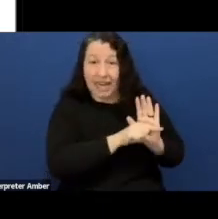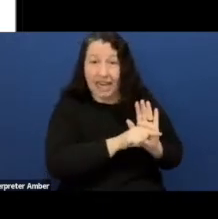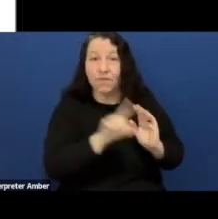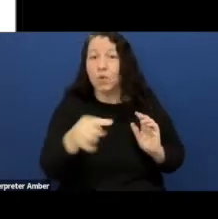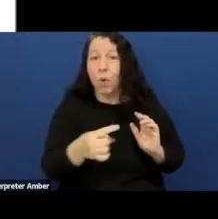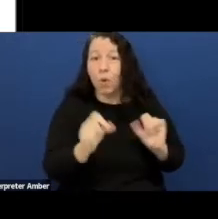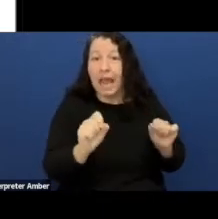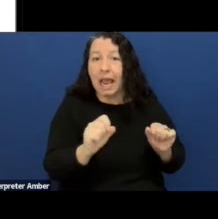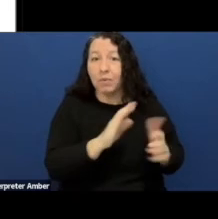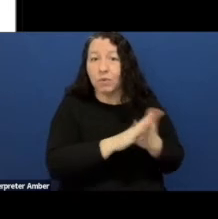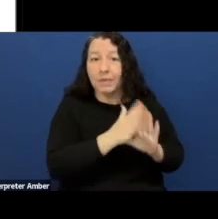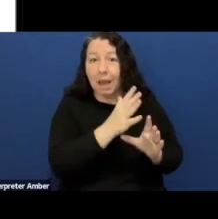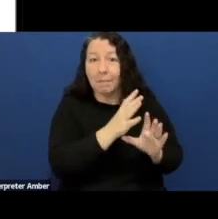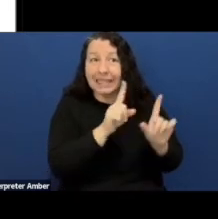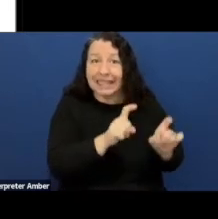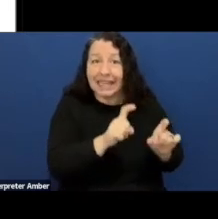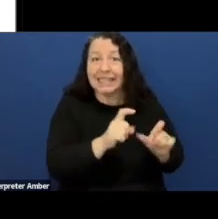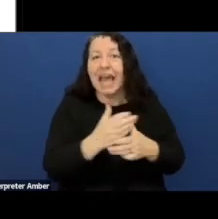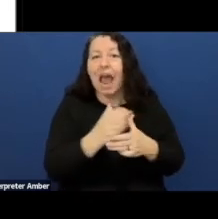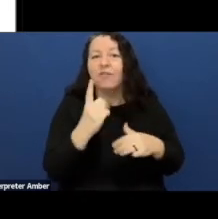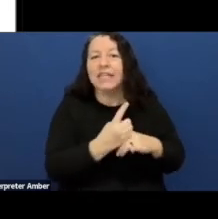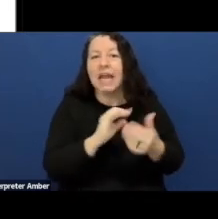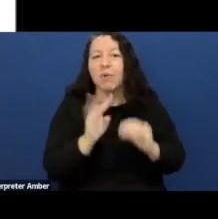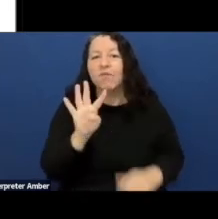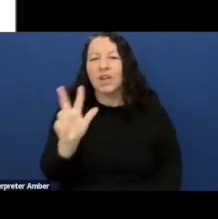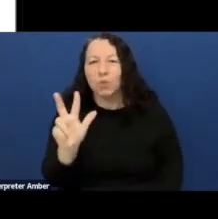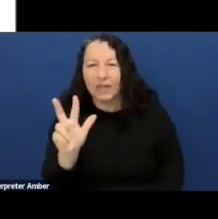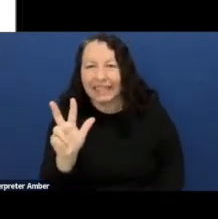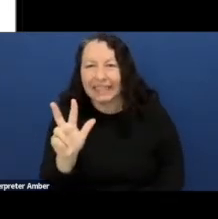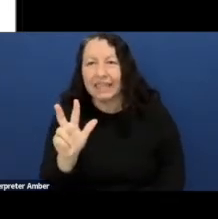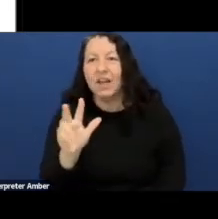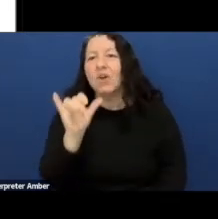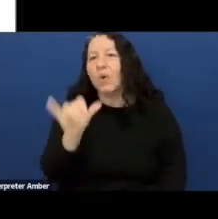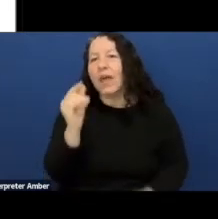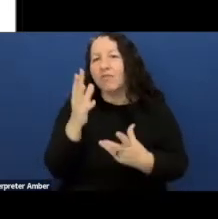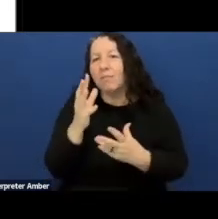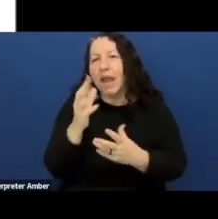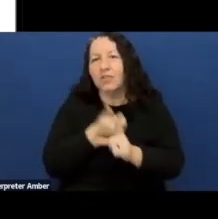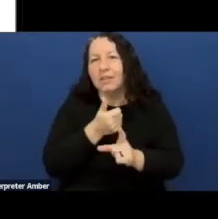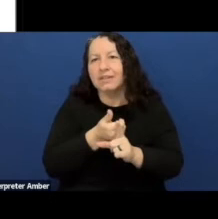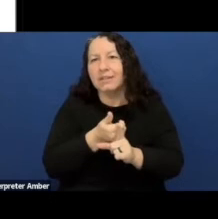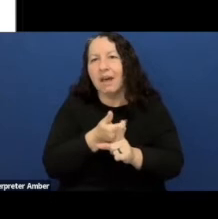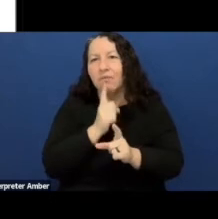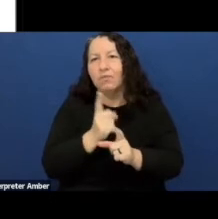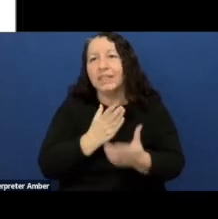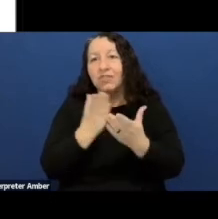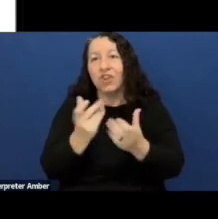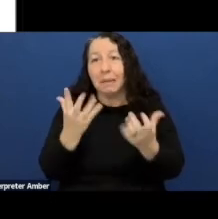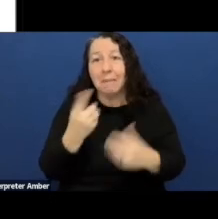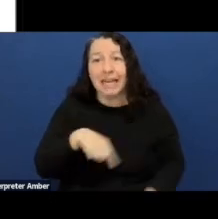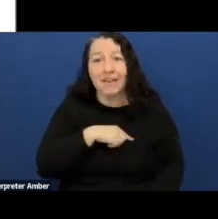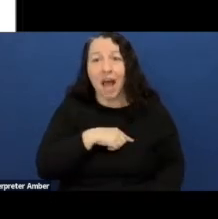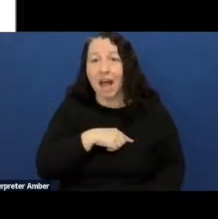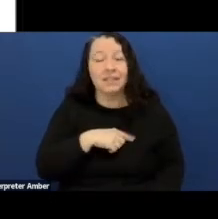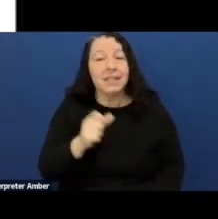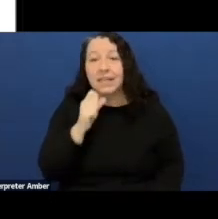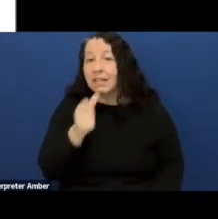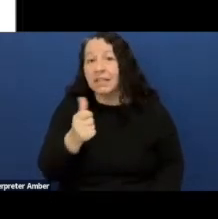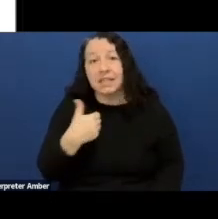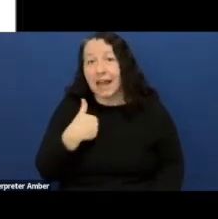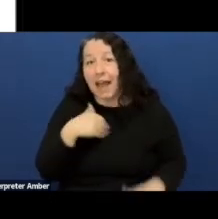the PCR negative cohort was only able to get tested on average day 43. Now this alone suggests